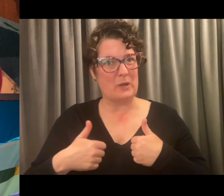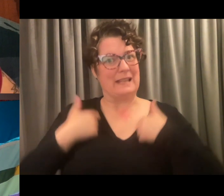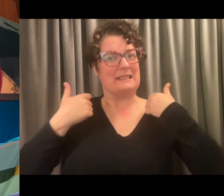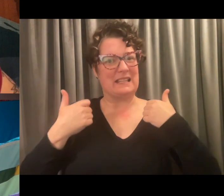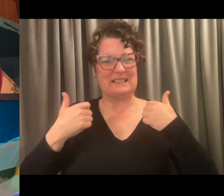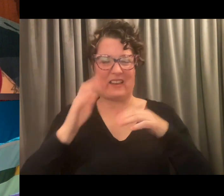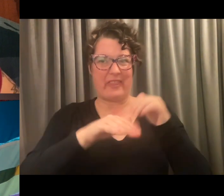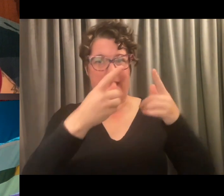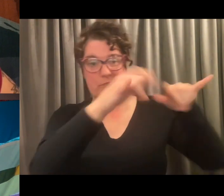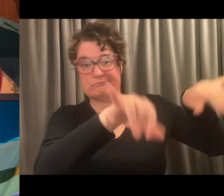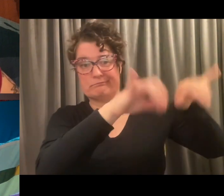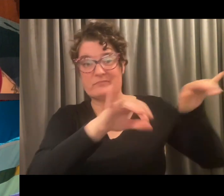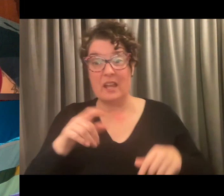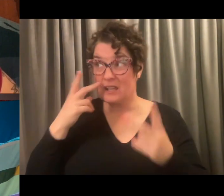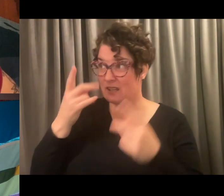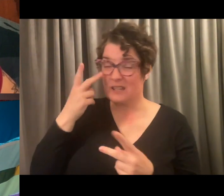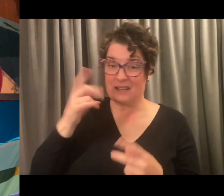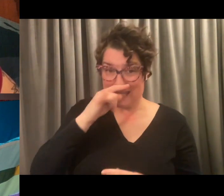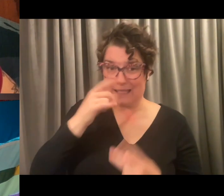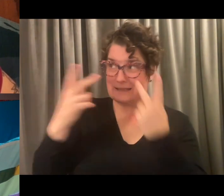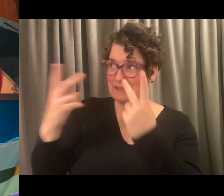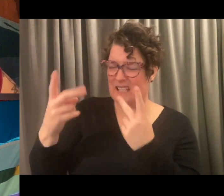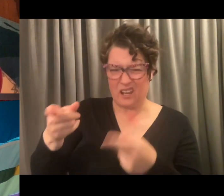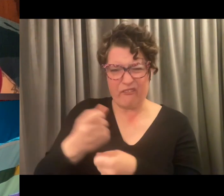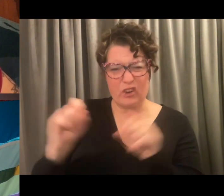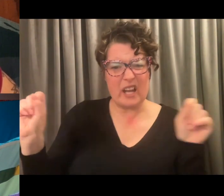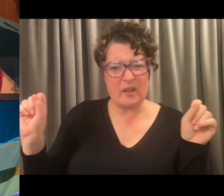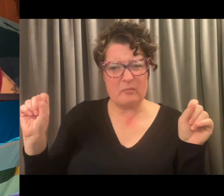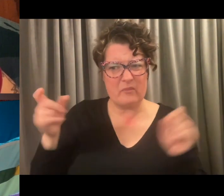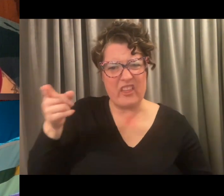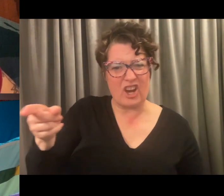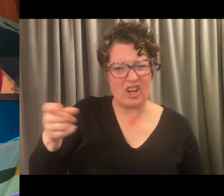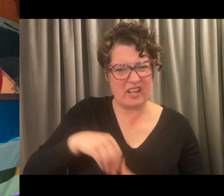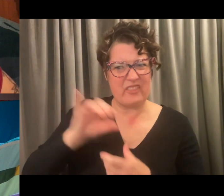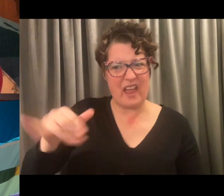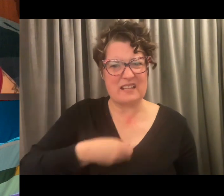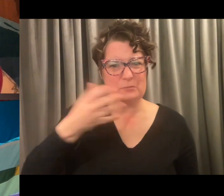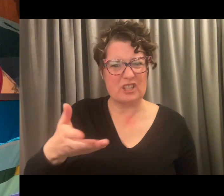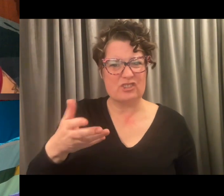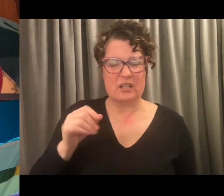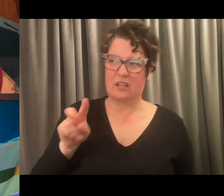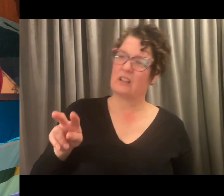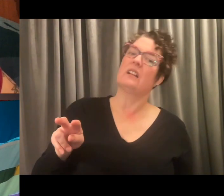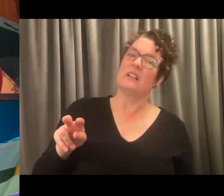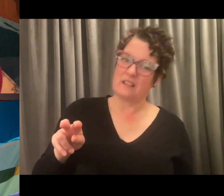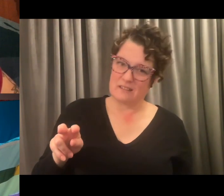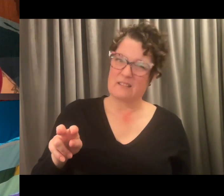I think that they recognize that they, that is in their soul, that's in all of our souls.